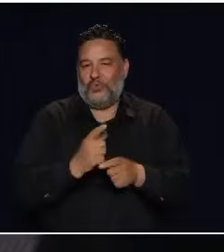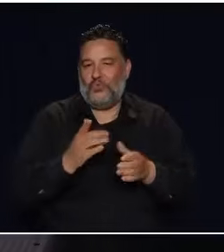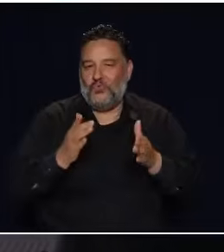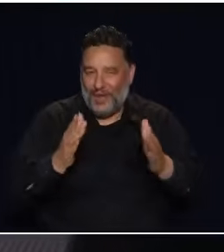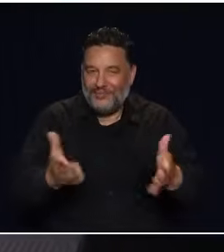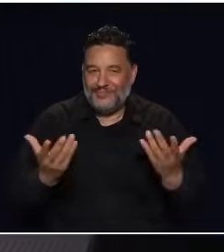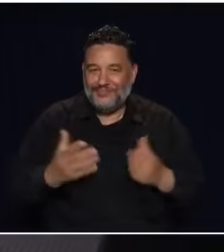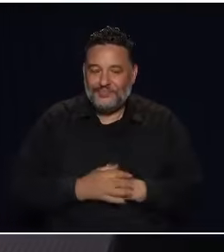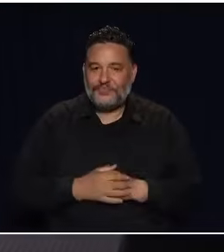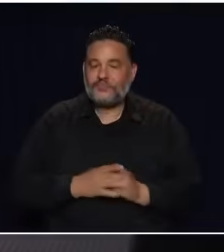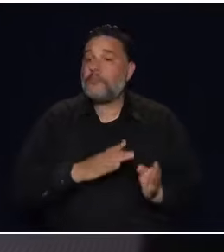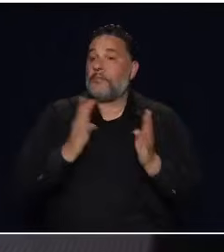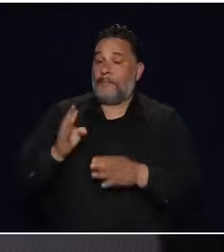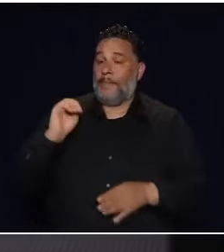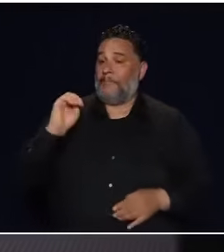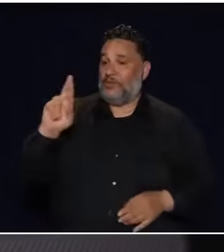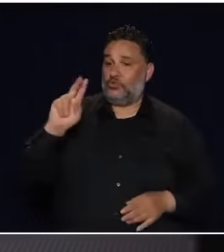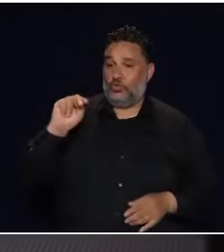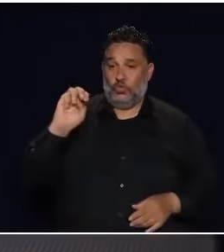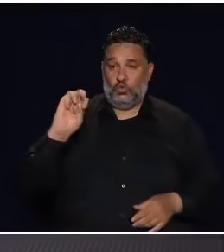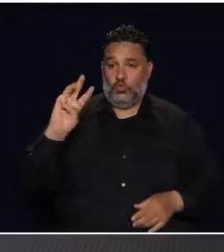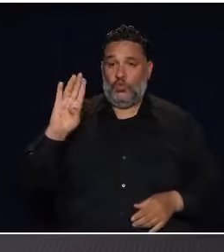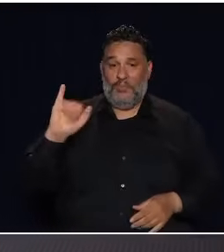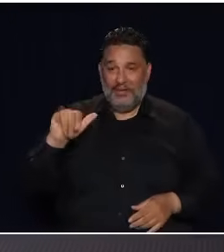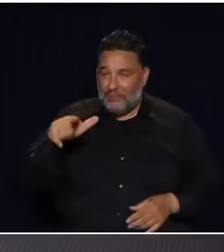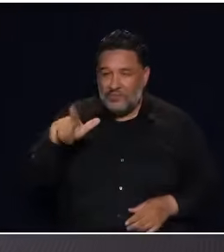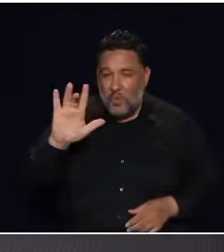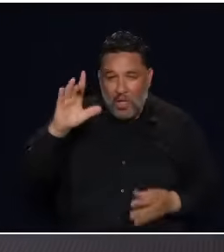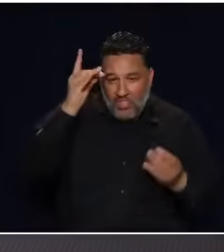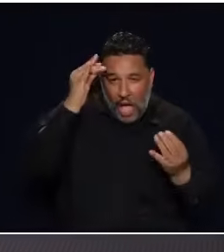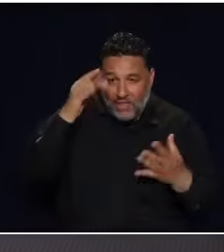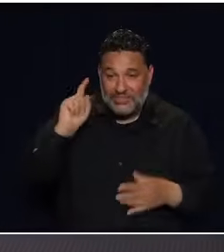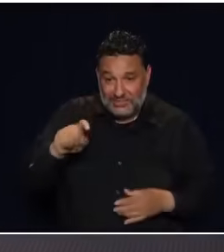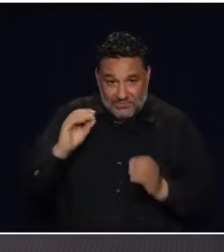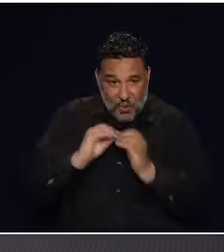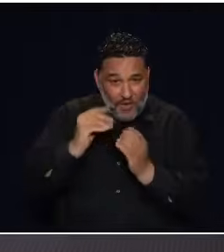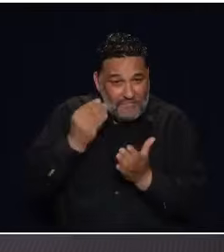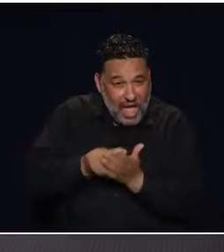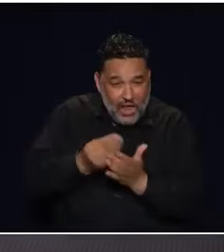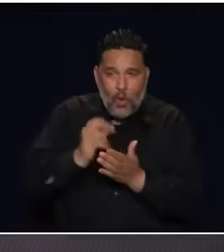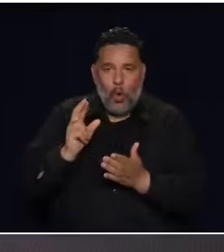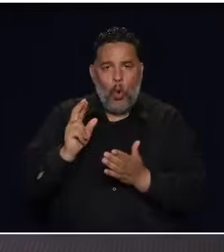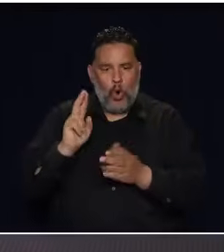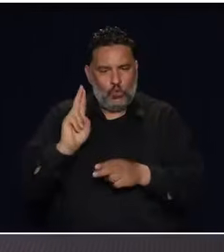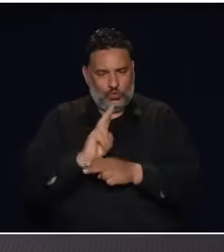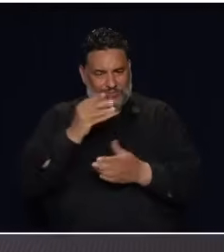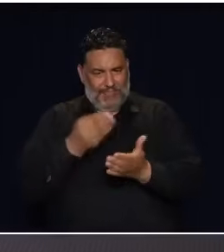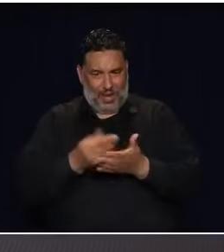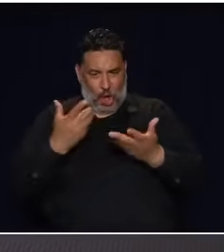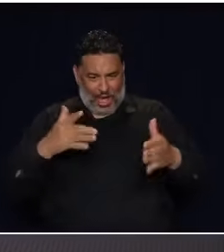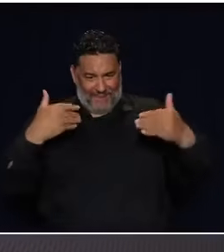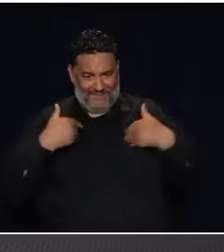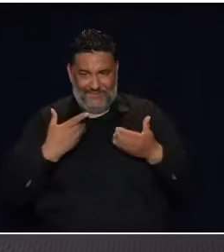THEY ARE JUST NOT BEING ALLOCATED IN THE RIGHT WAY. MR. NEWBY, YOUR THOUGHTS ON THAT?